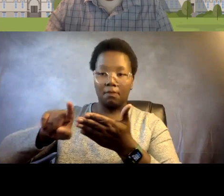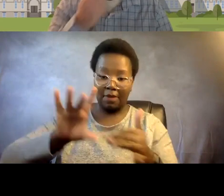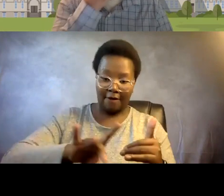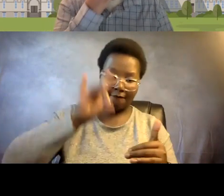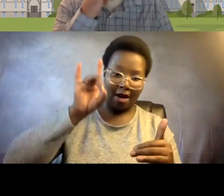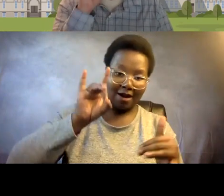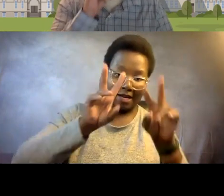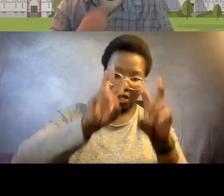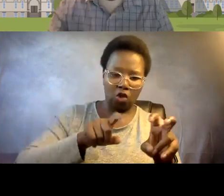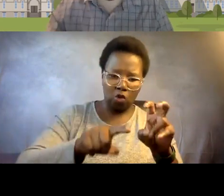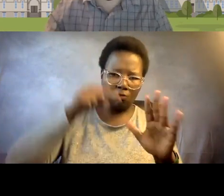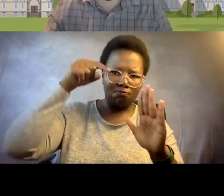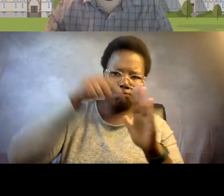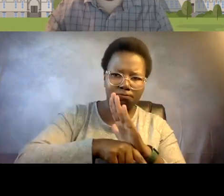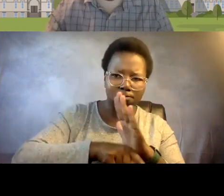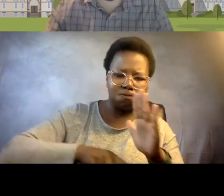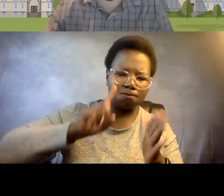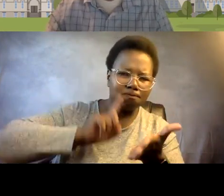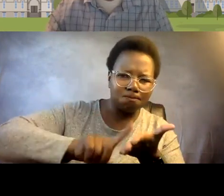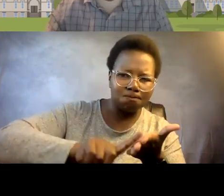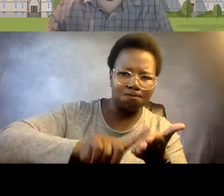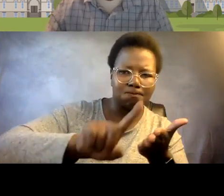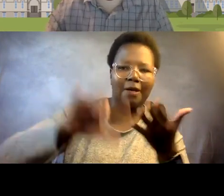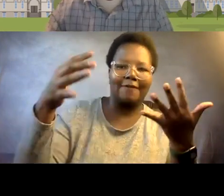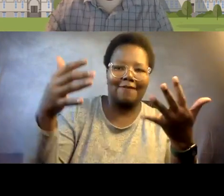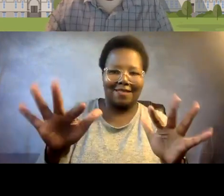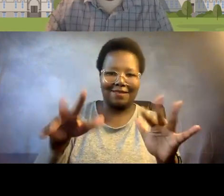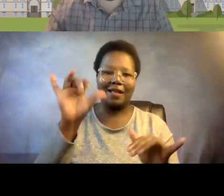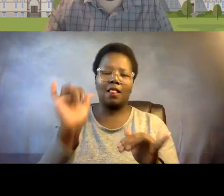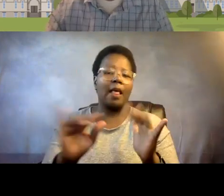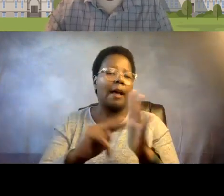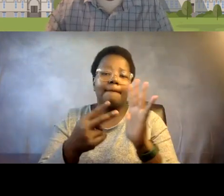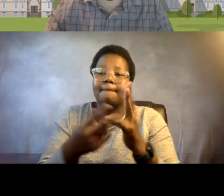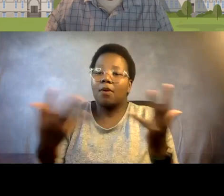into that issue. And so what that means is you're going to have to jump pretty frequently between